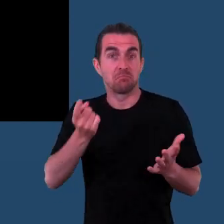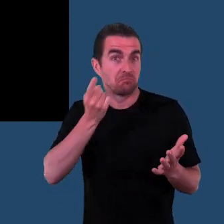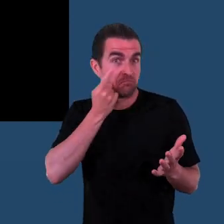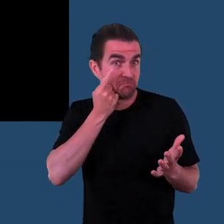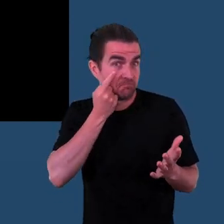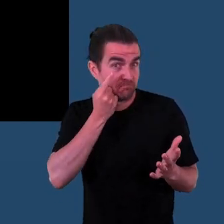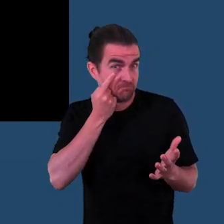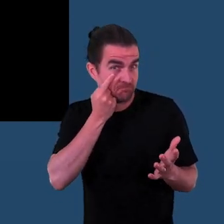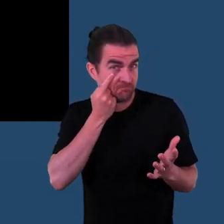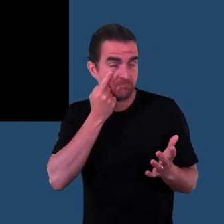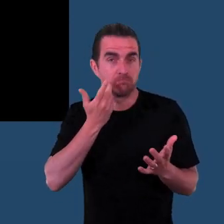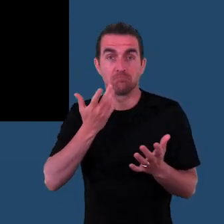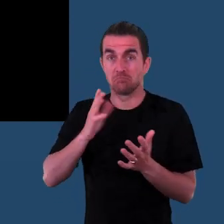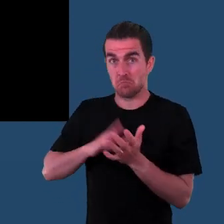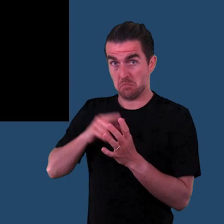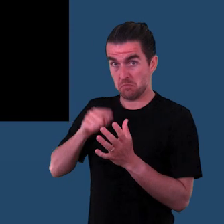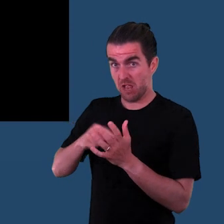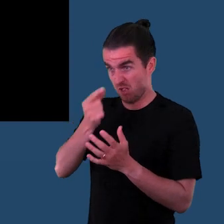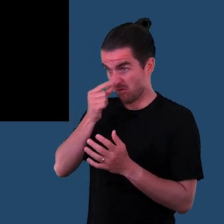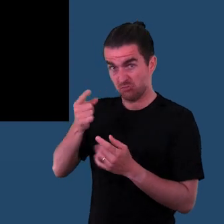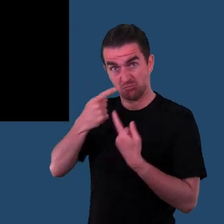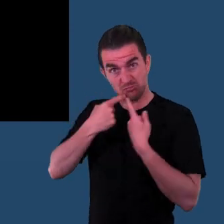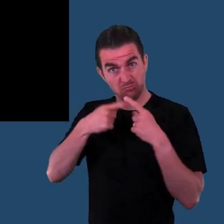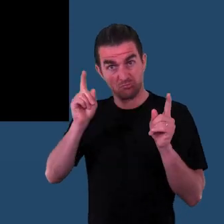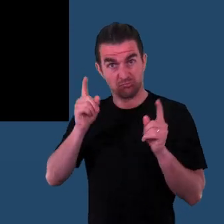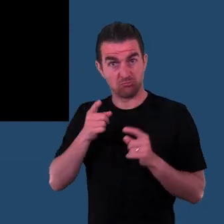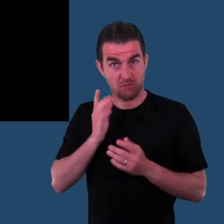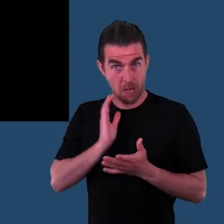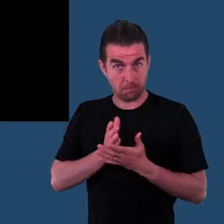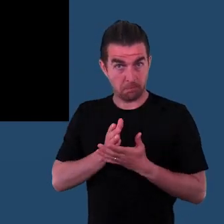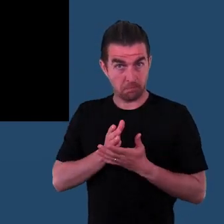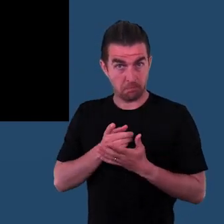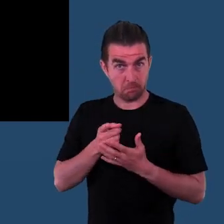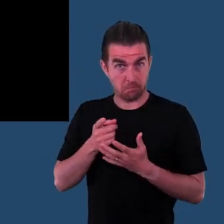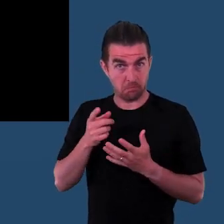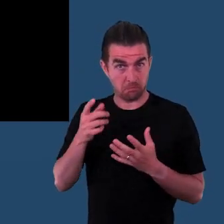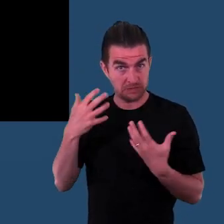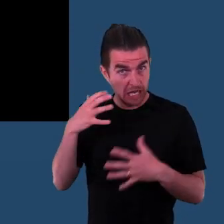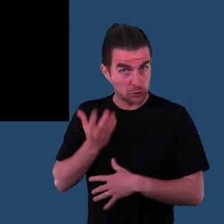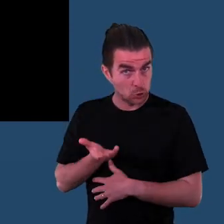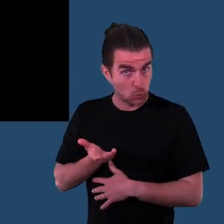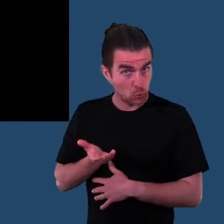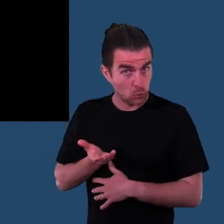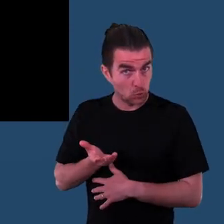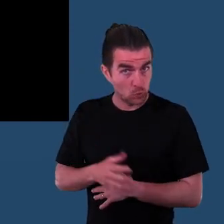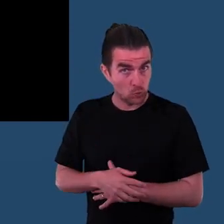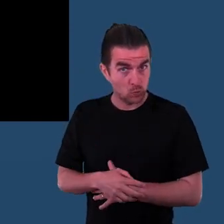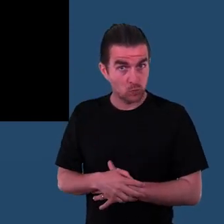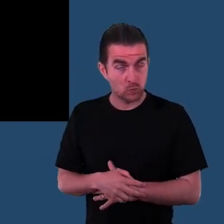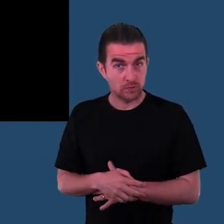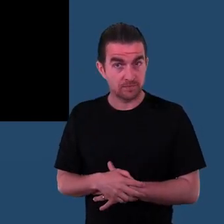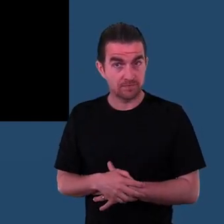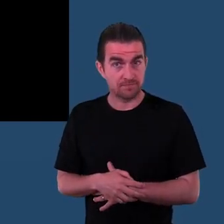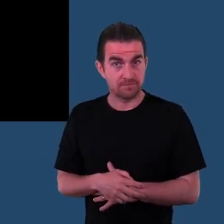But we'll see. So, Matt, tell us, can you reveal, is this a dinosaur?